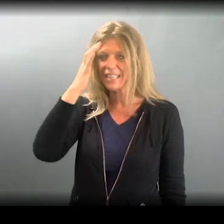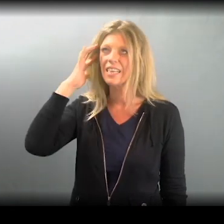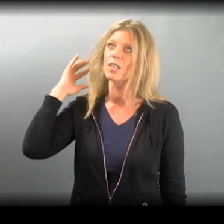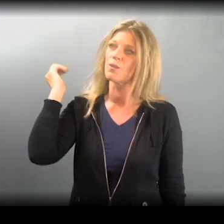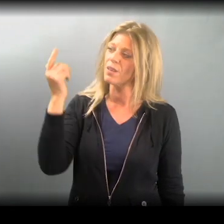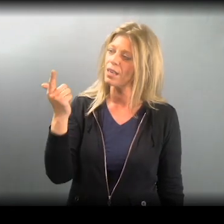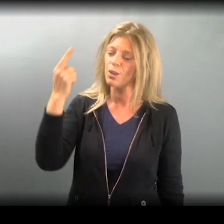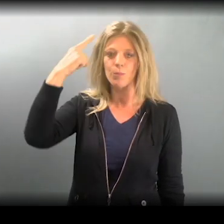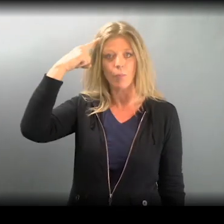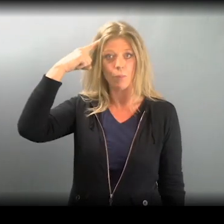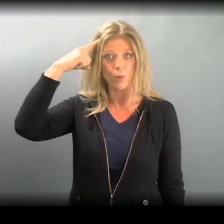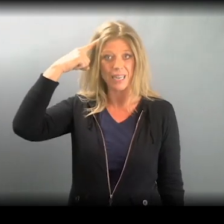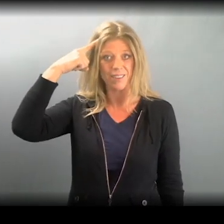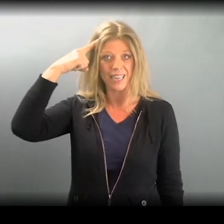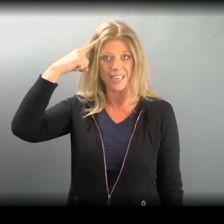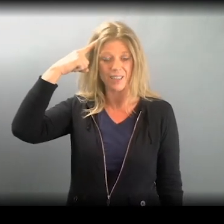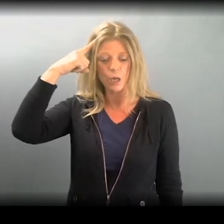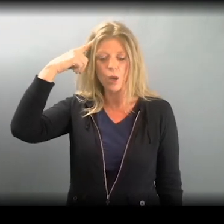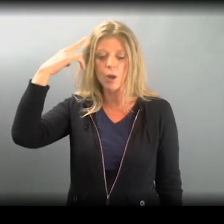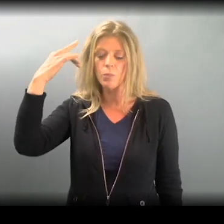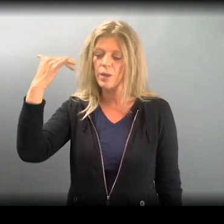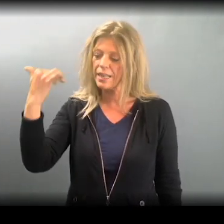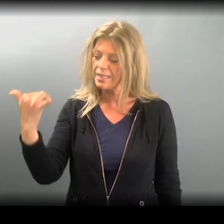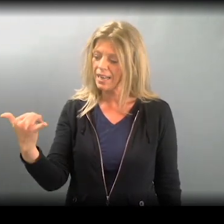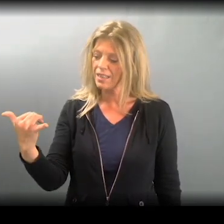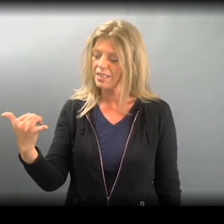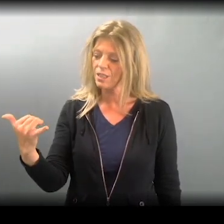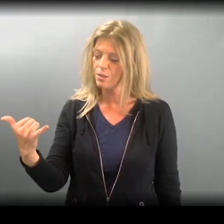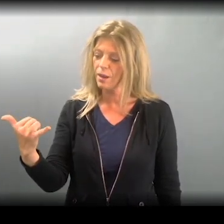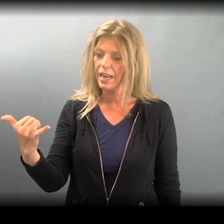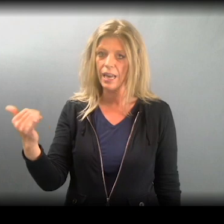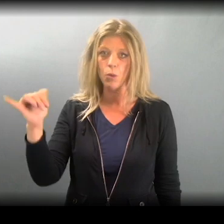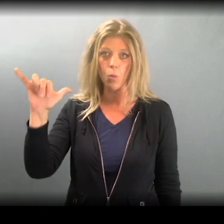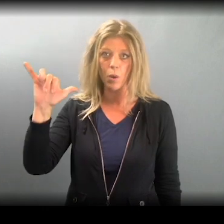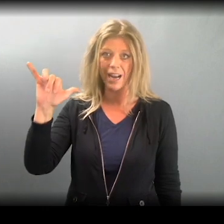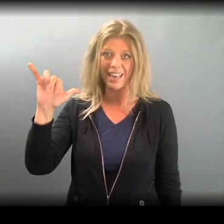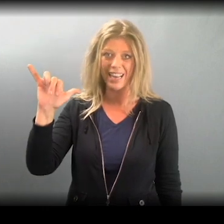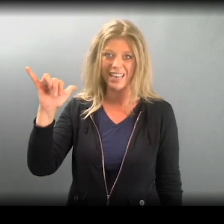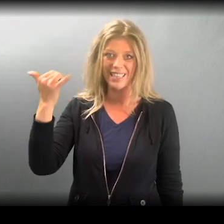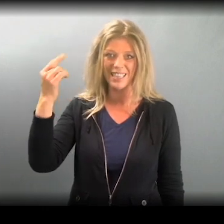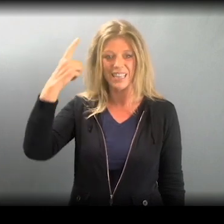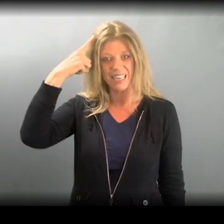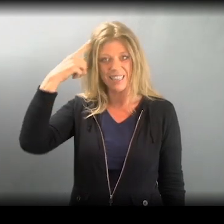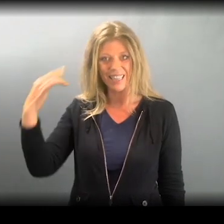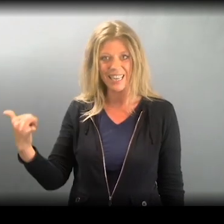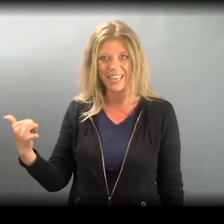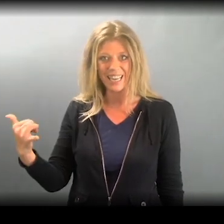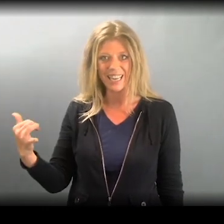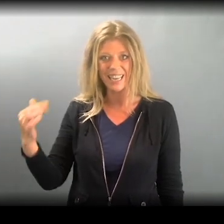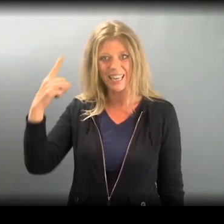Take your finger and point it right here. Bring it down into a Y-hand. THINKING